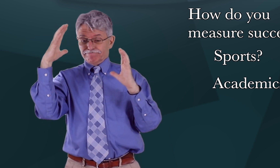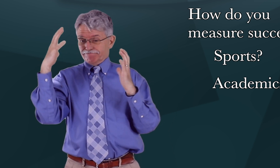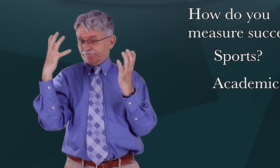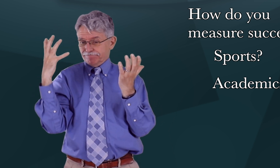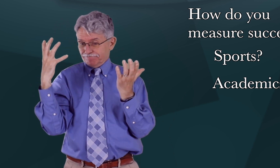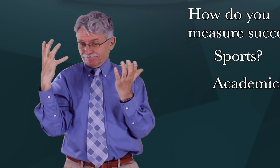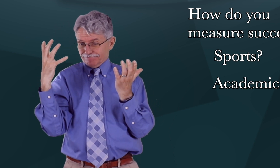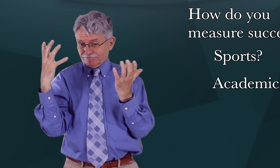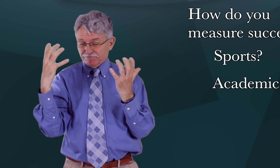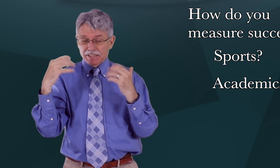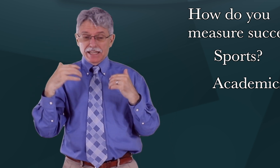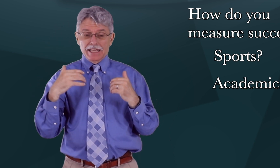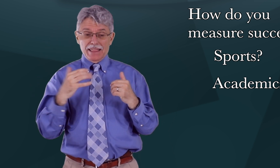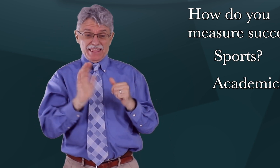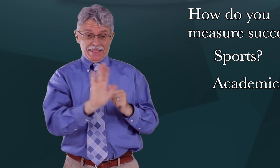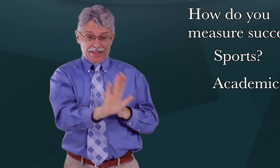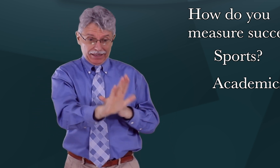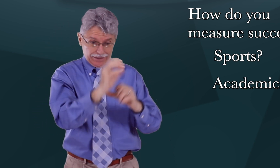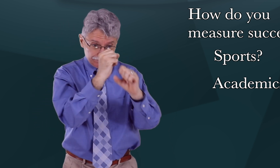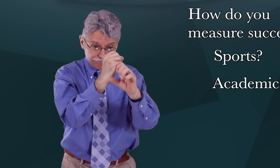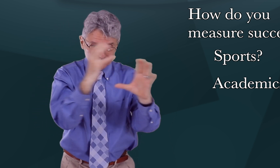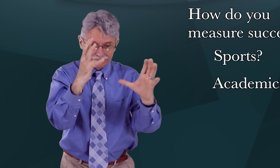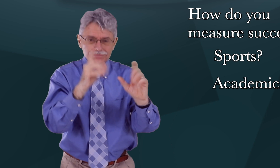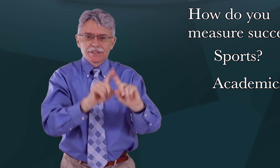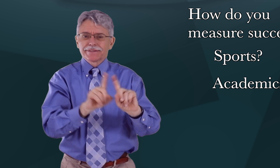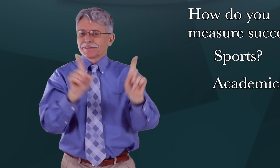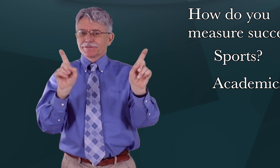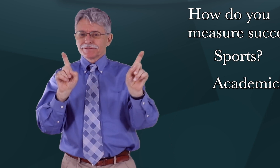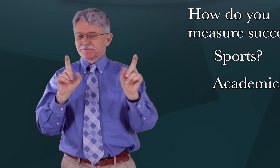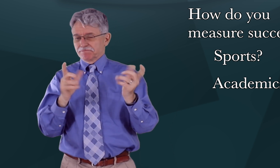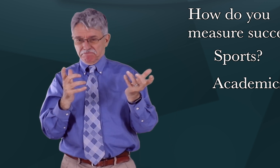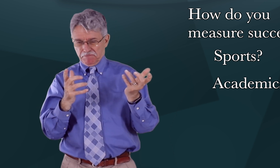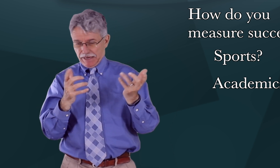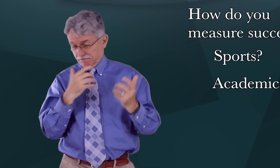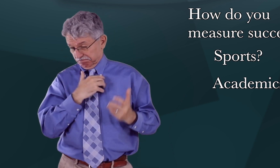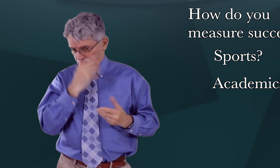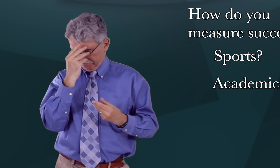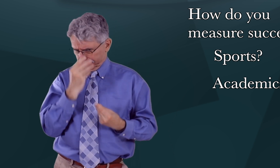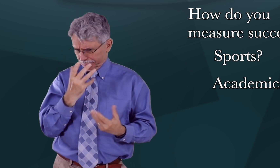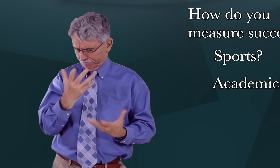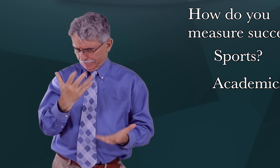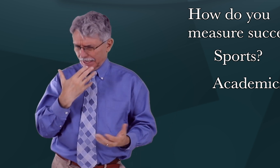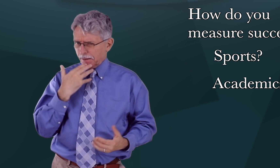What I have in mind -- it's got to be what do they have in mind, and I want to let --